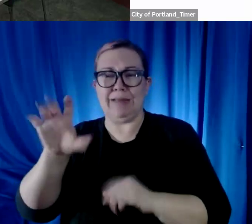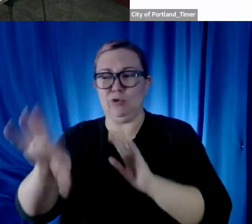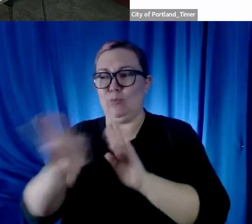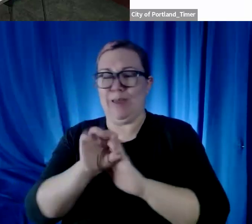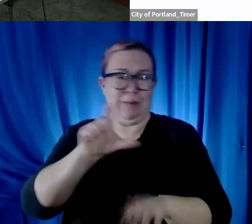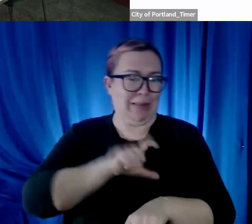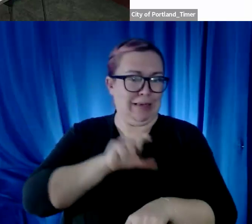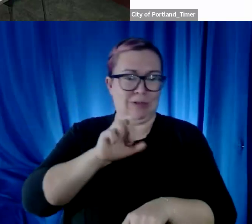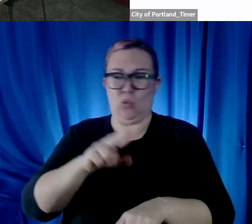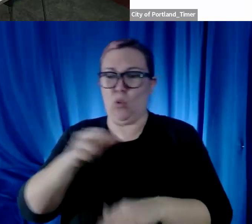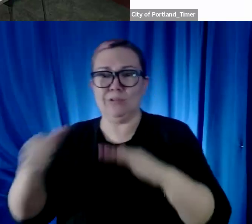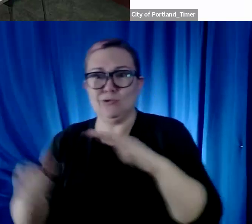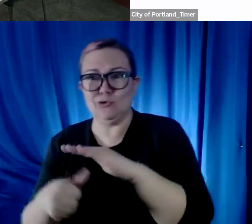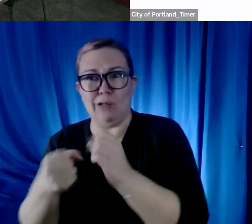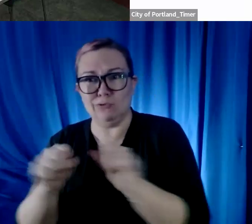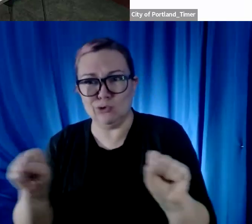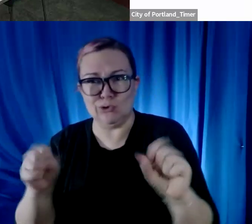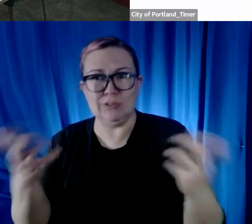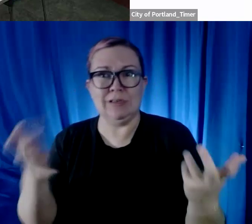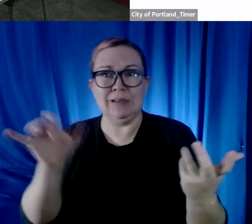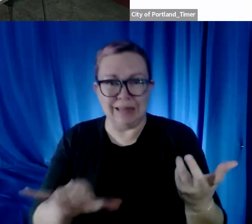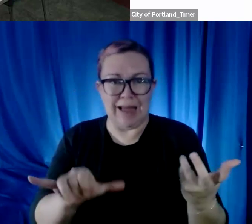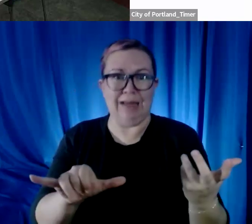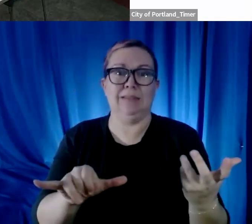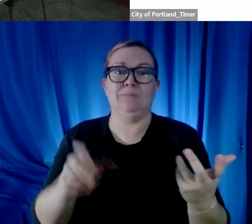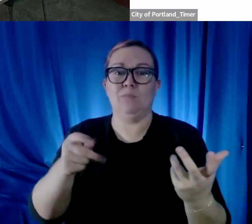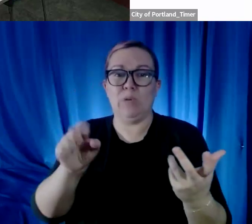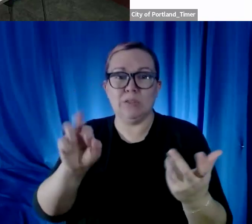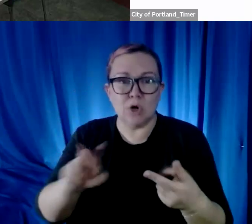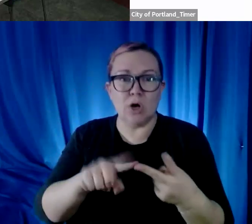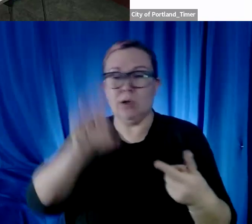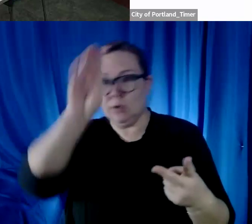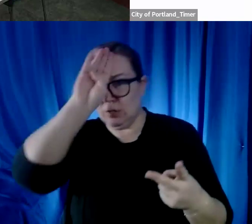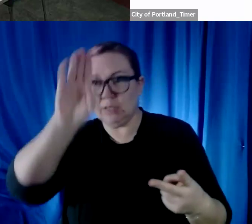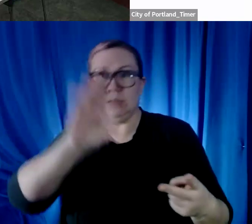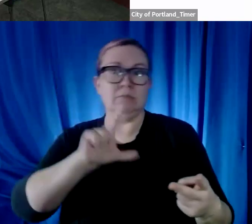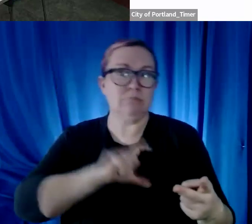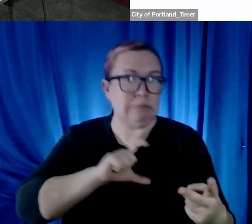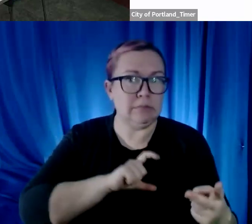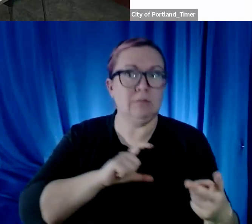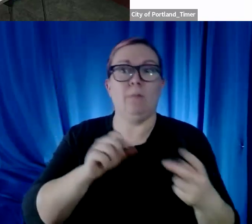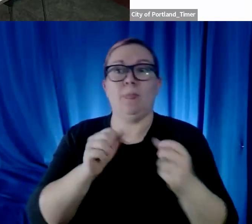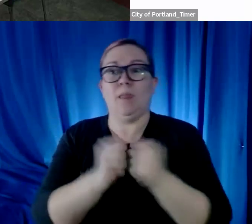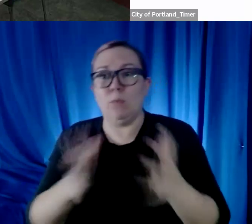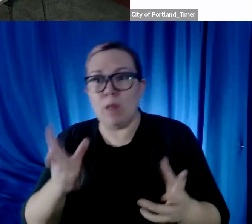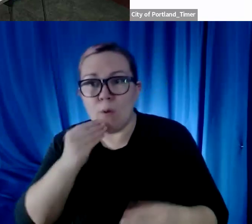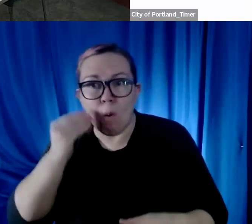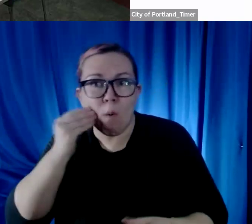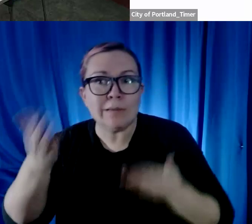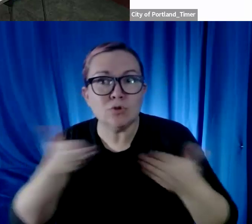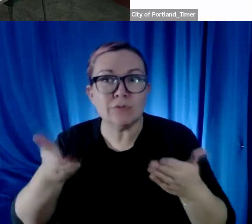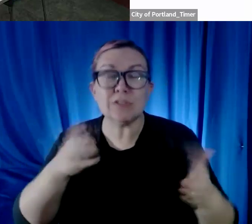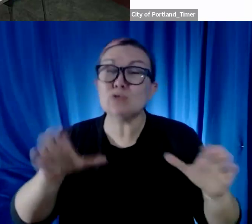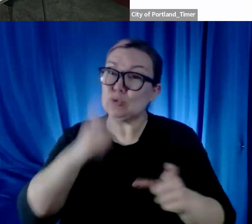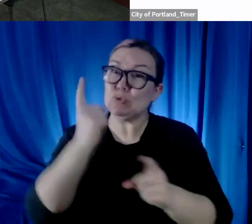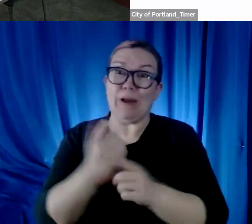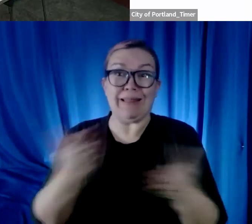From our police or fire, BOIC, PSR, Our homeless services do the right thing. And if it means Tickopika, do it.